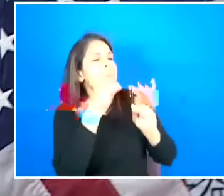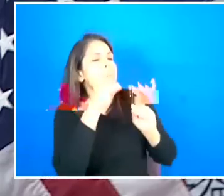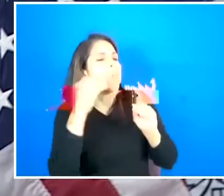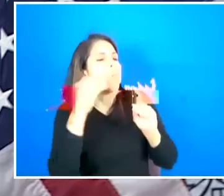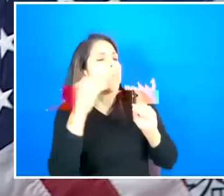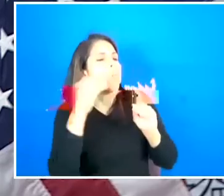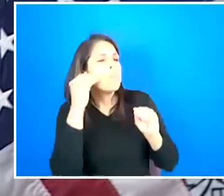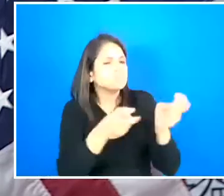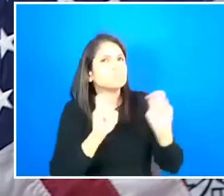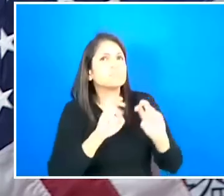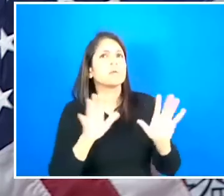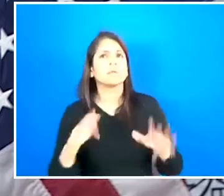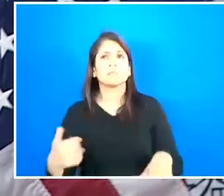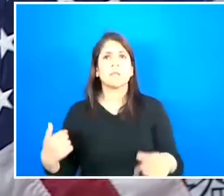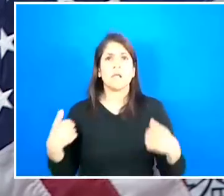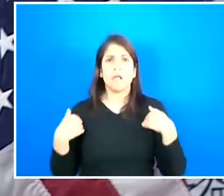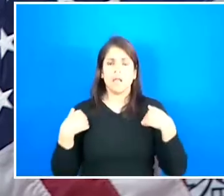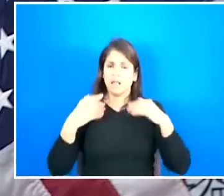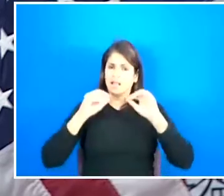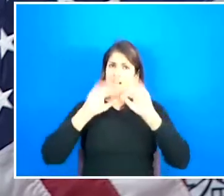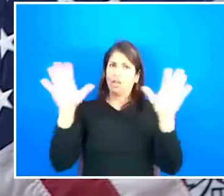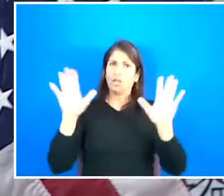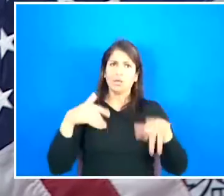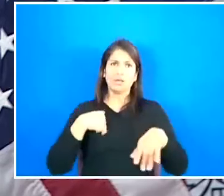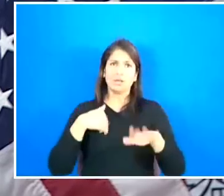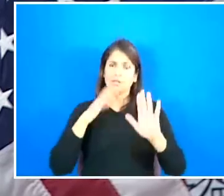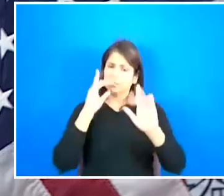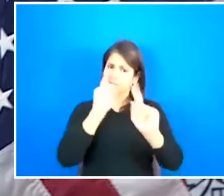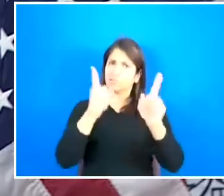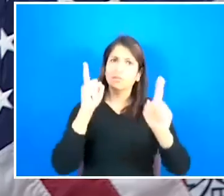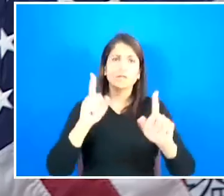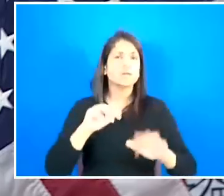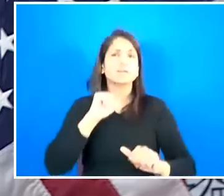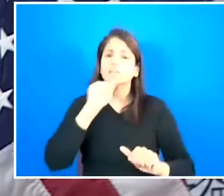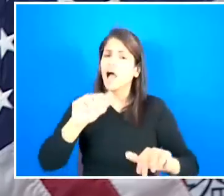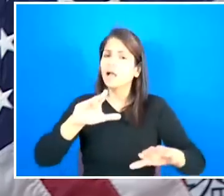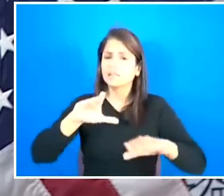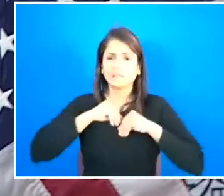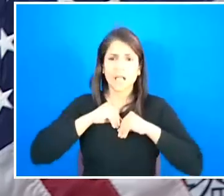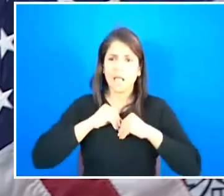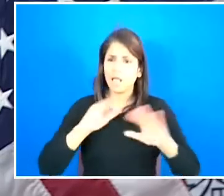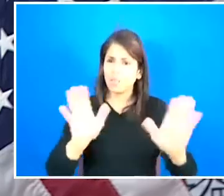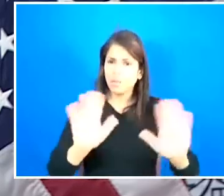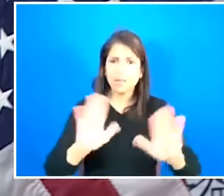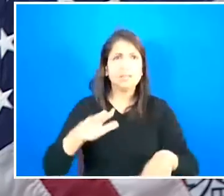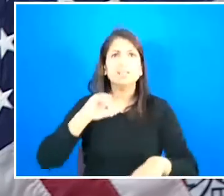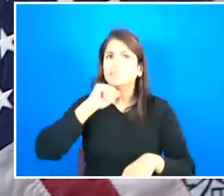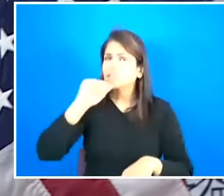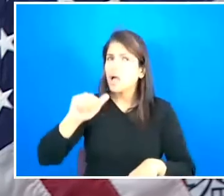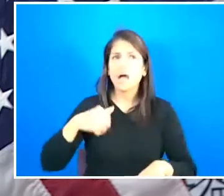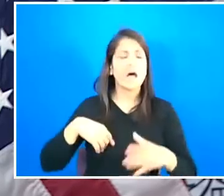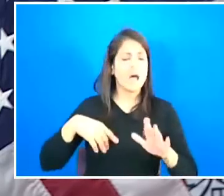MADE VERY CLEAR AND MY WHOLE TEAM